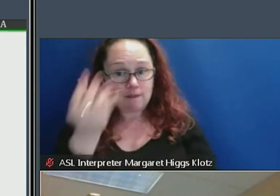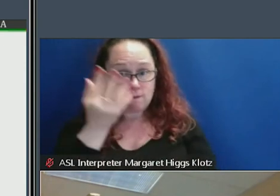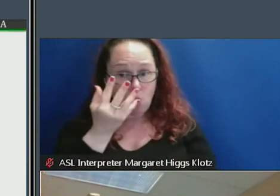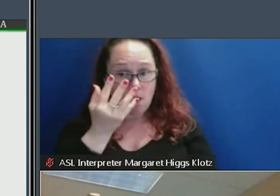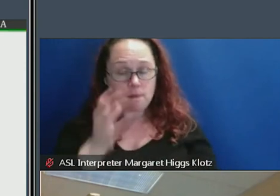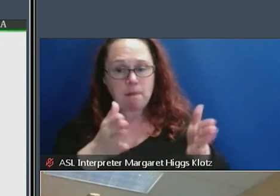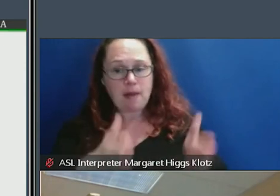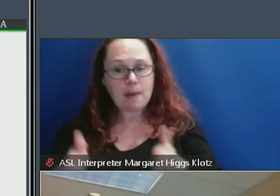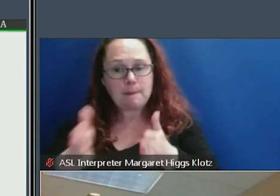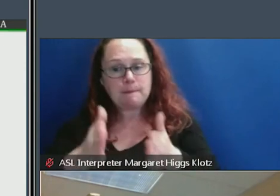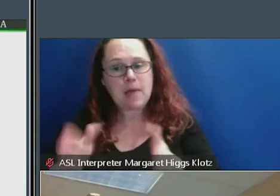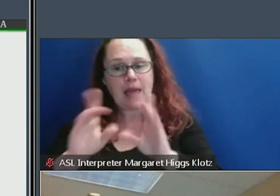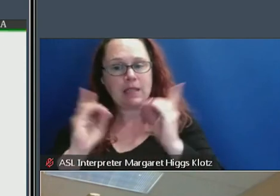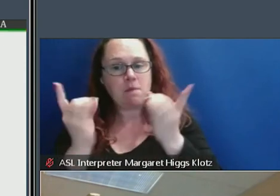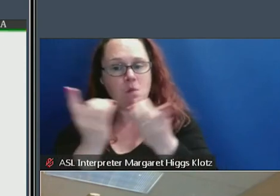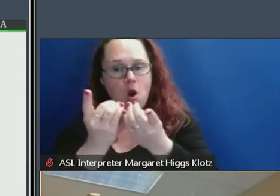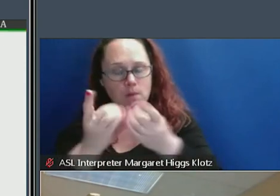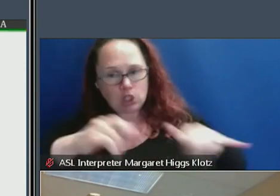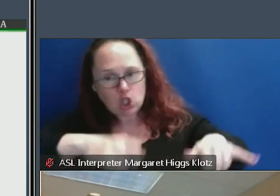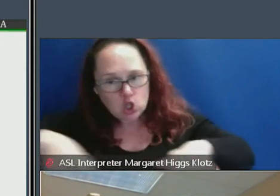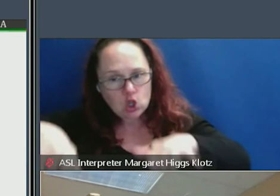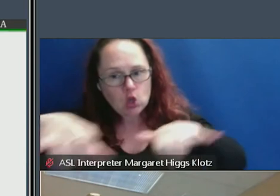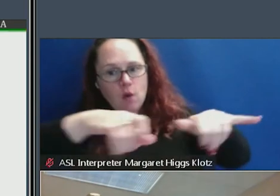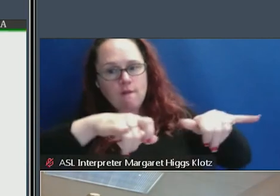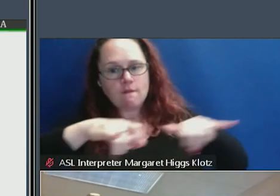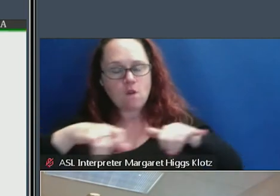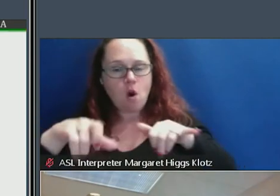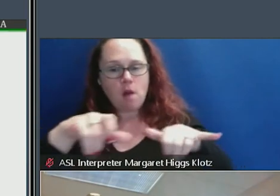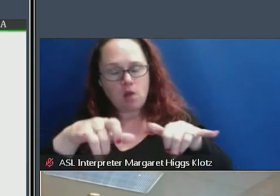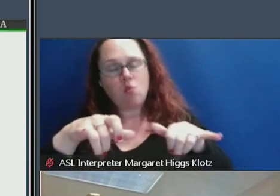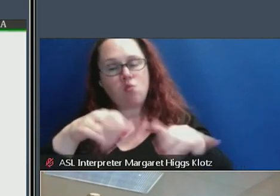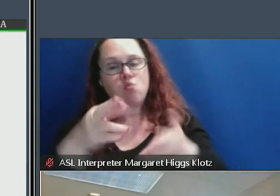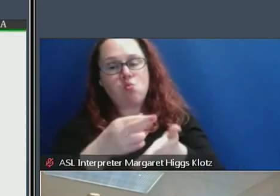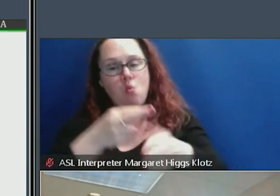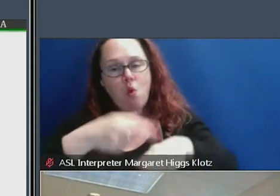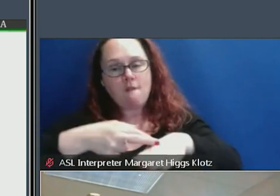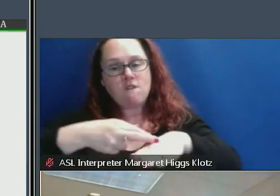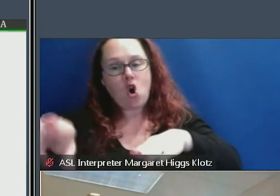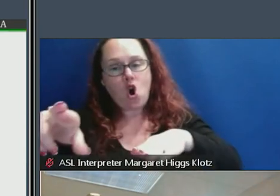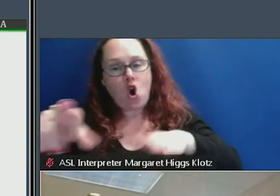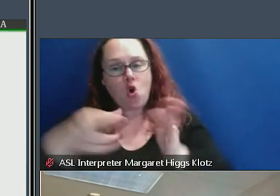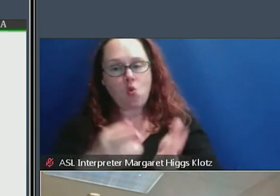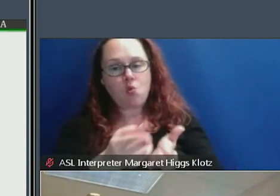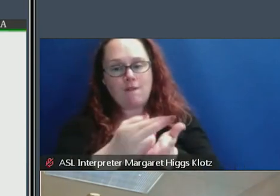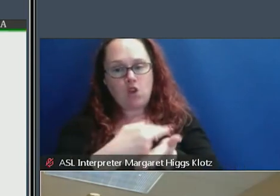uniform standards for a mandatory referral review. And of course the planning board has that document access to